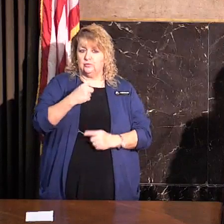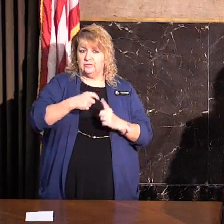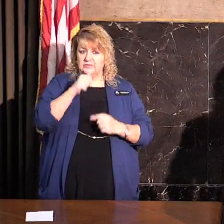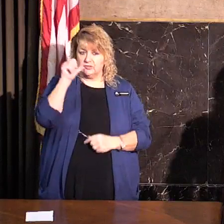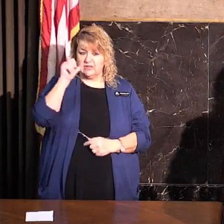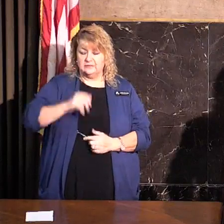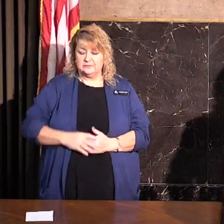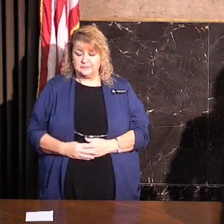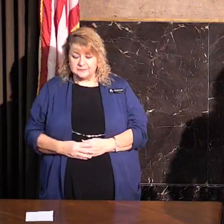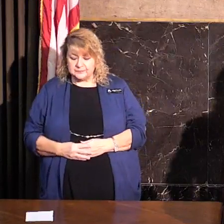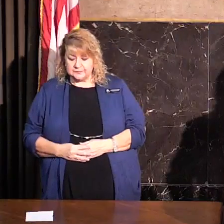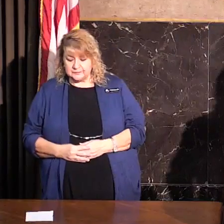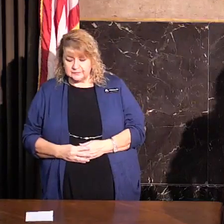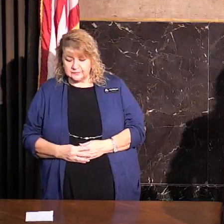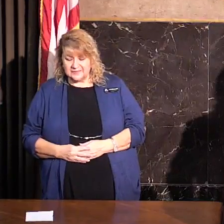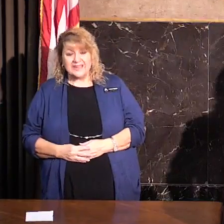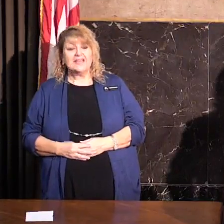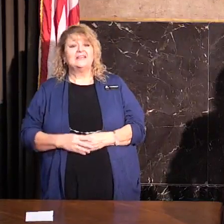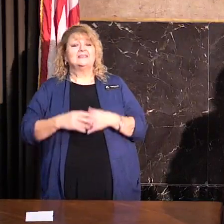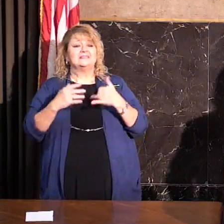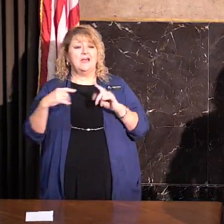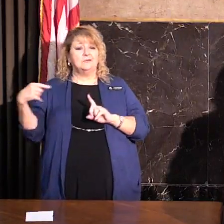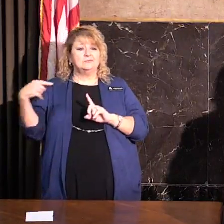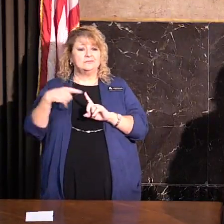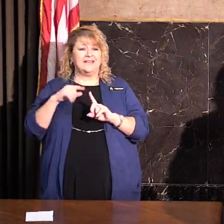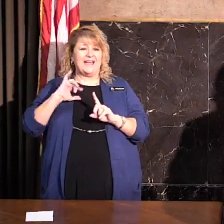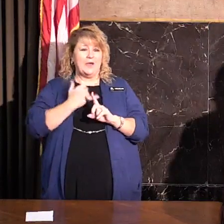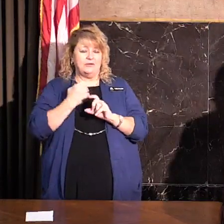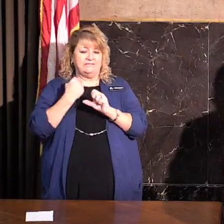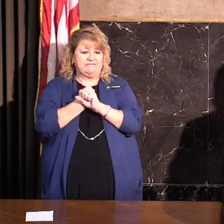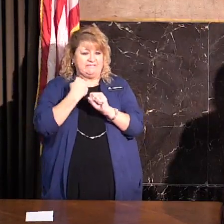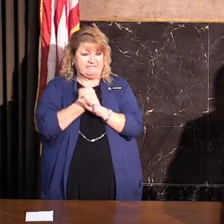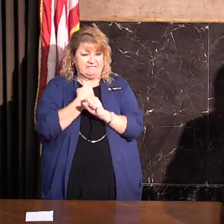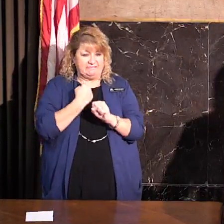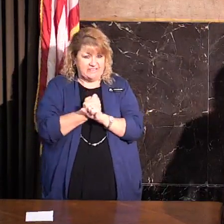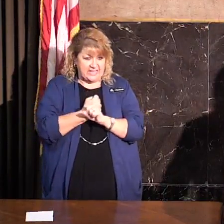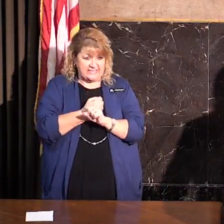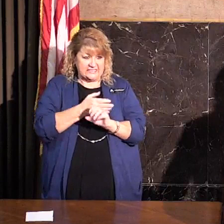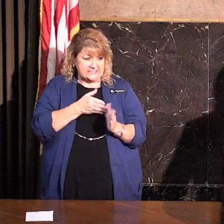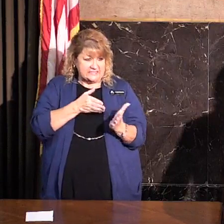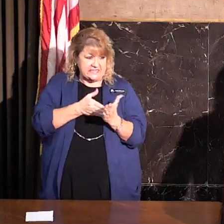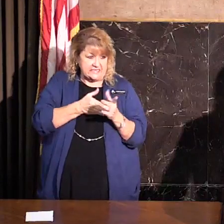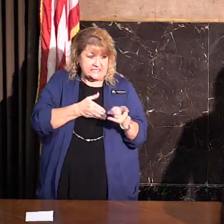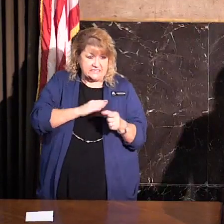uh to talk more about where we are in our fight against COVID